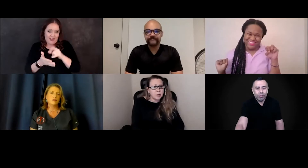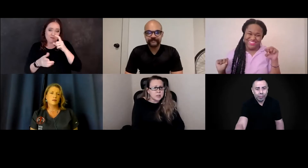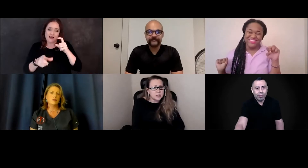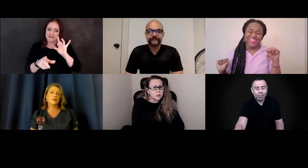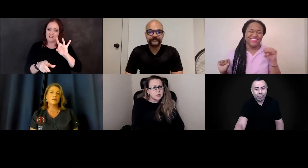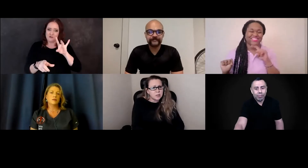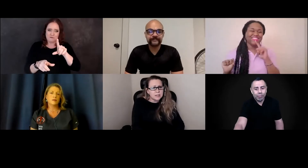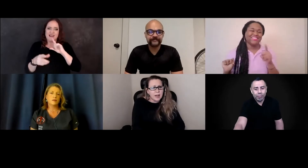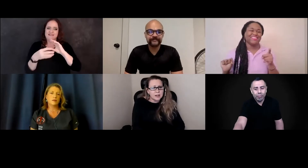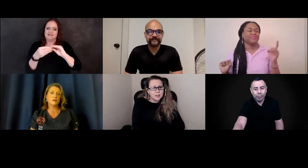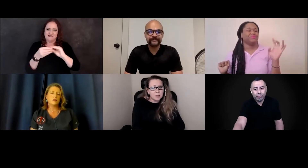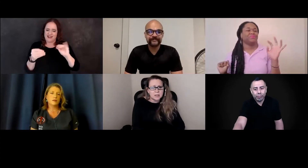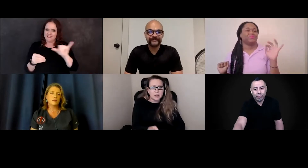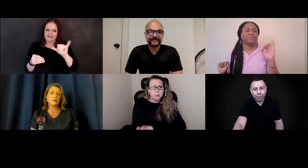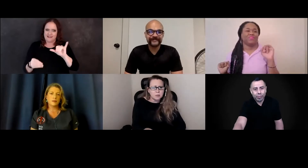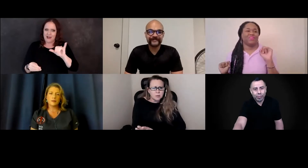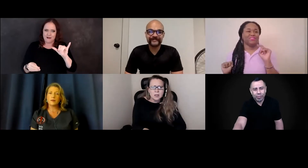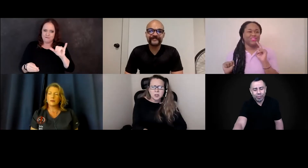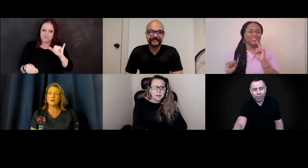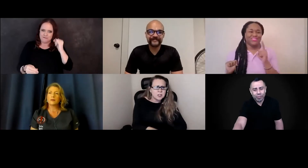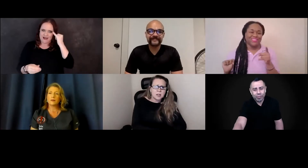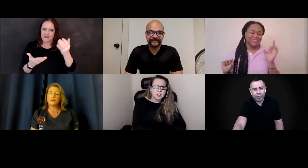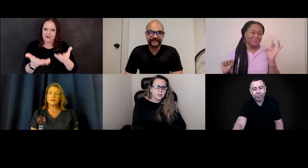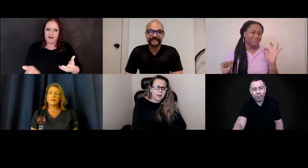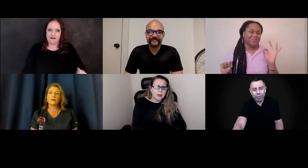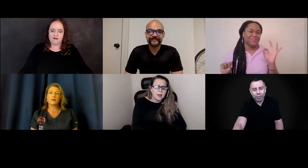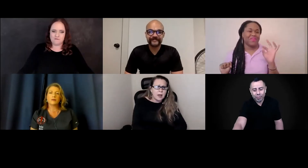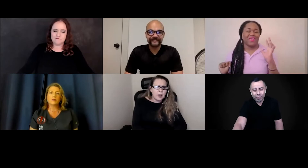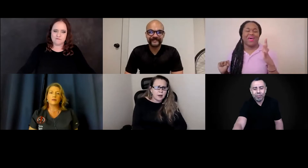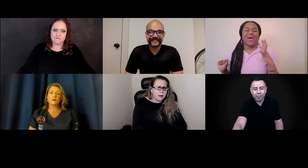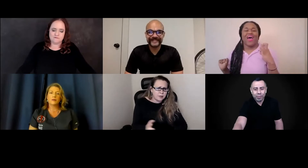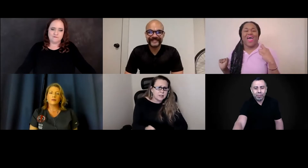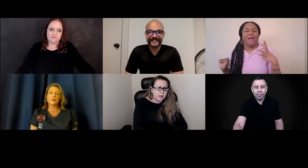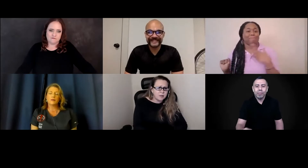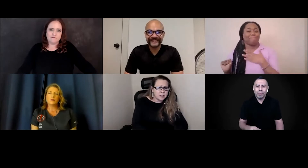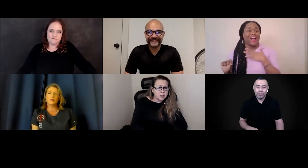Would you want to touch on that Jermaine touched on that in that same vein.